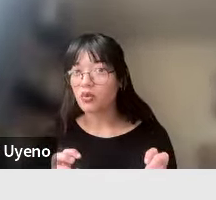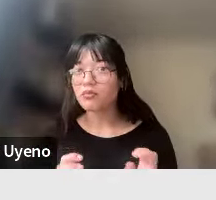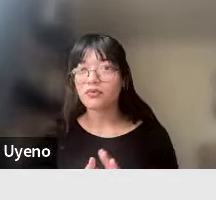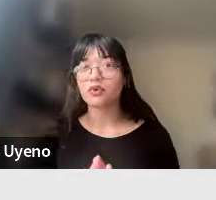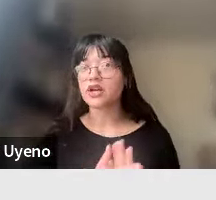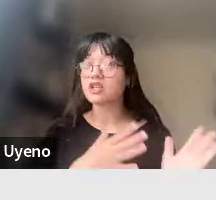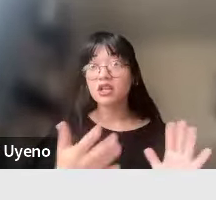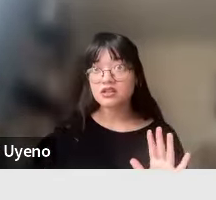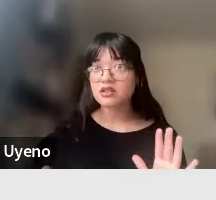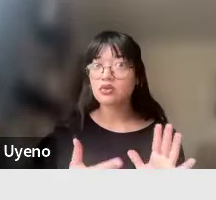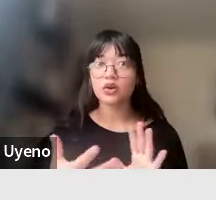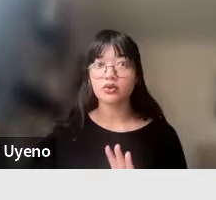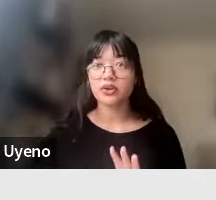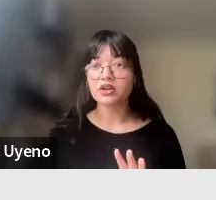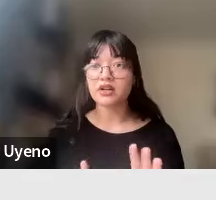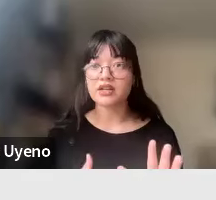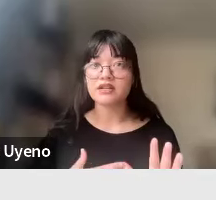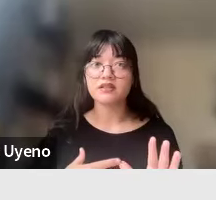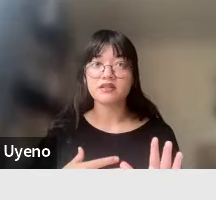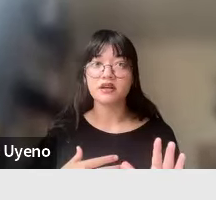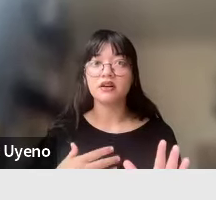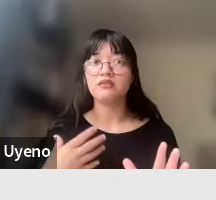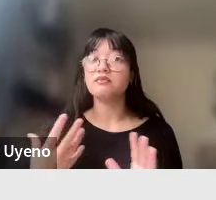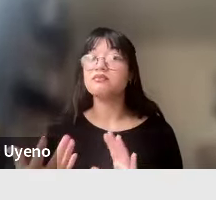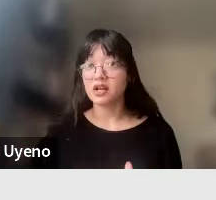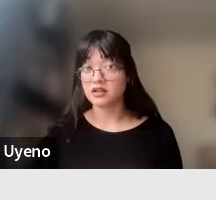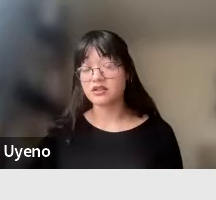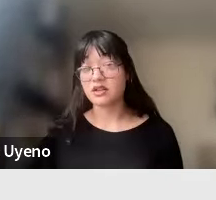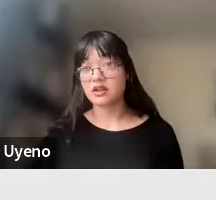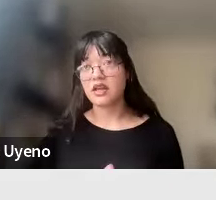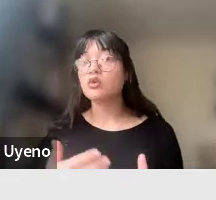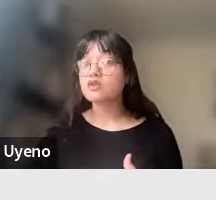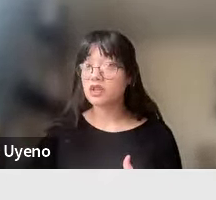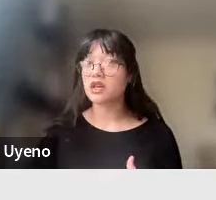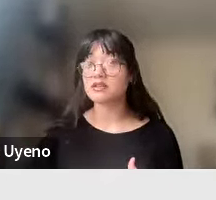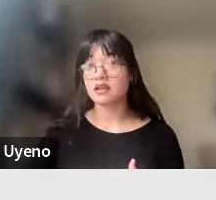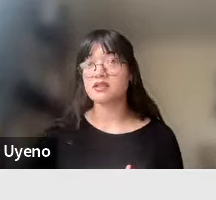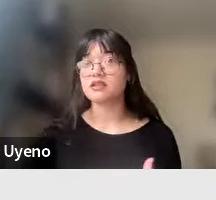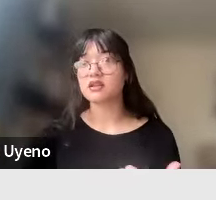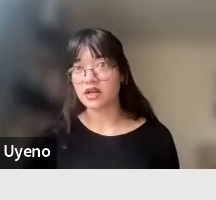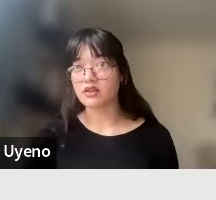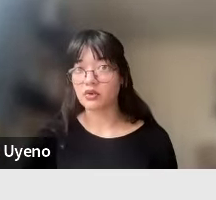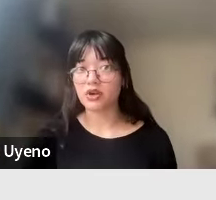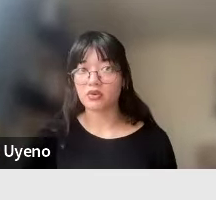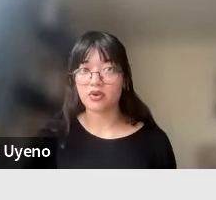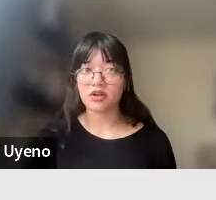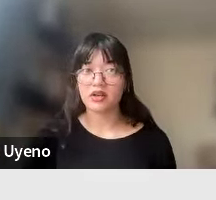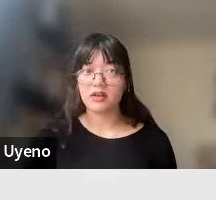home for education or a career is a challenge. Ultimately, I decided to decline the award.